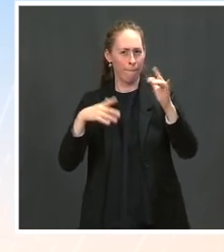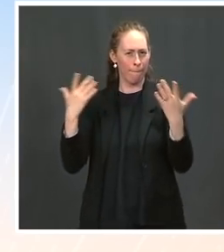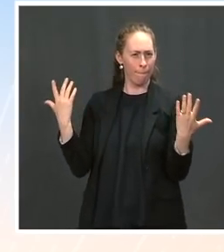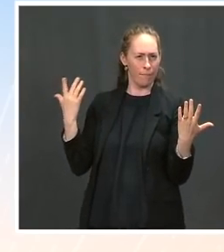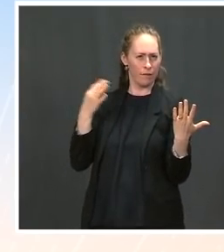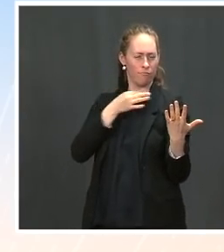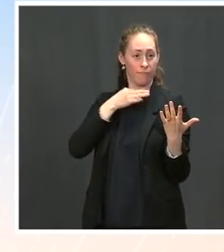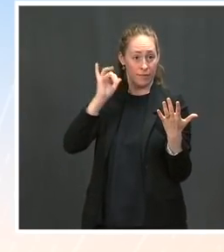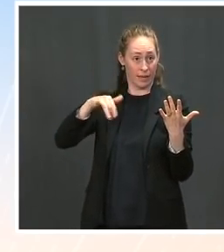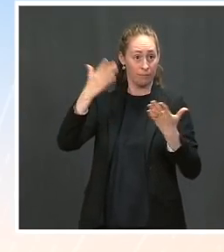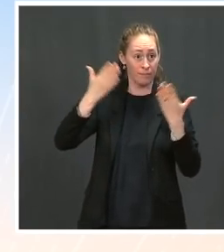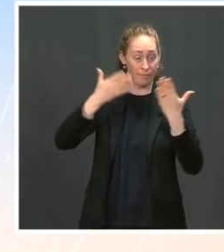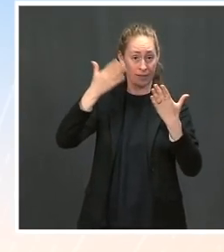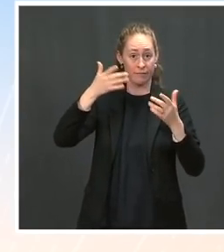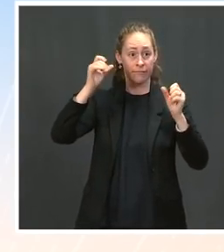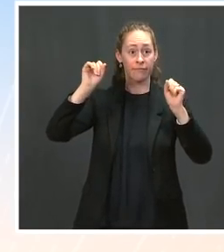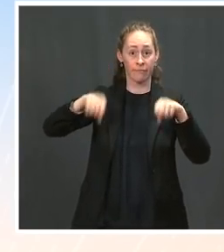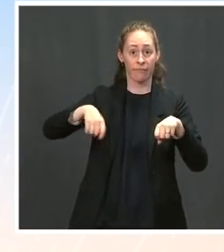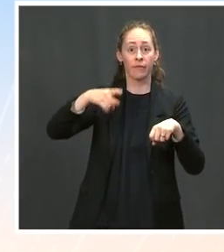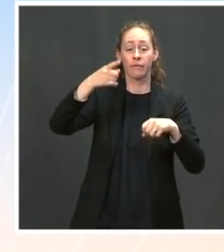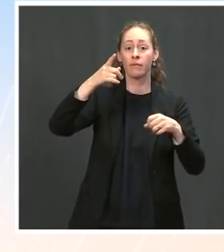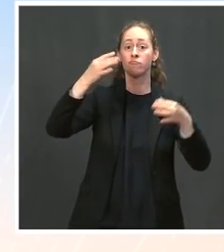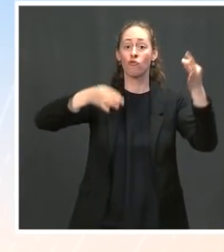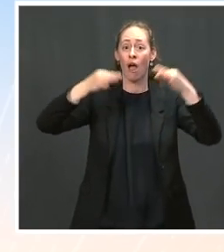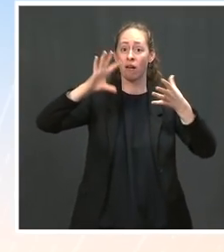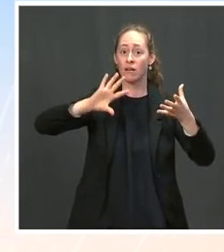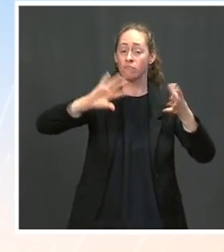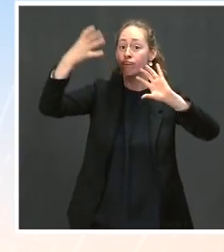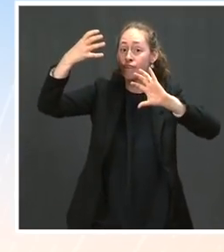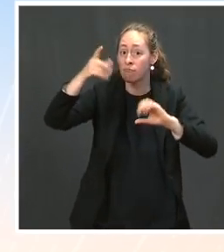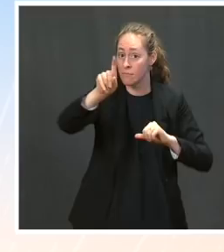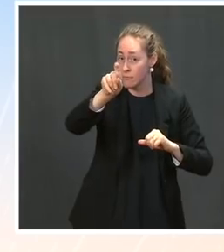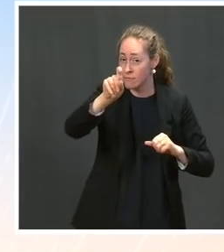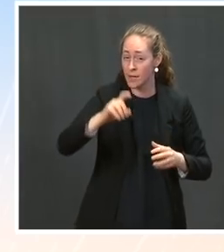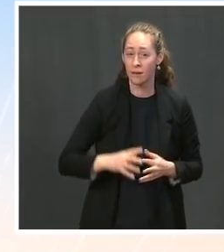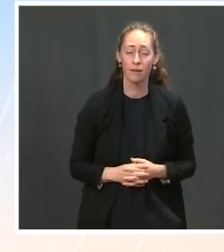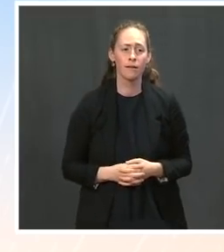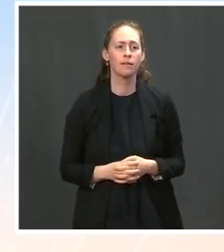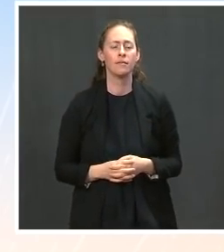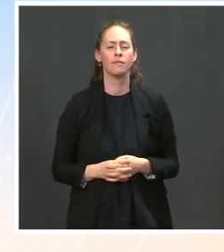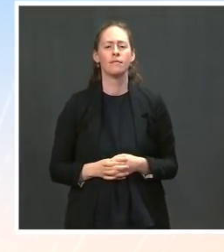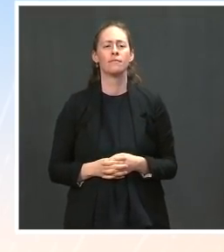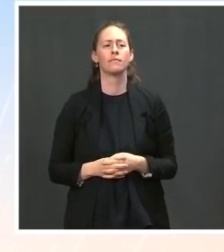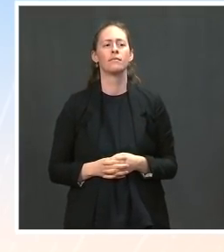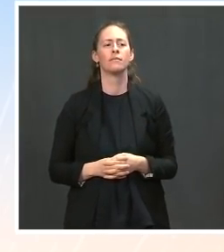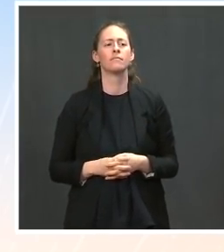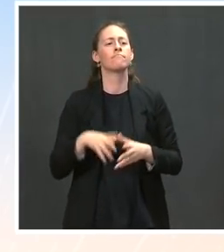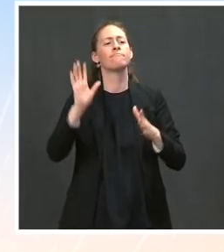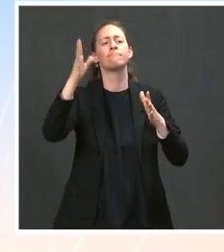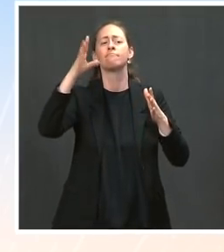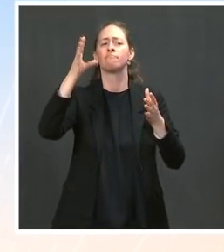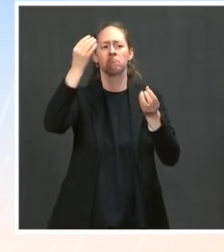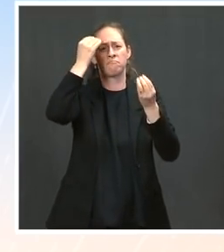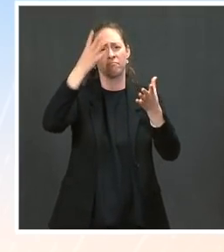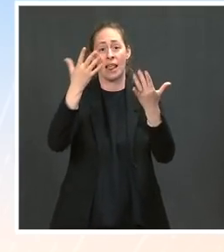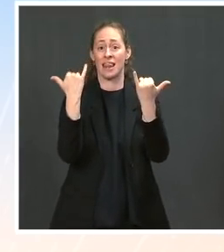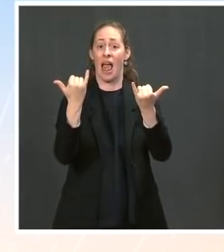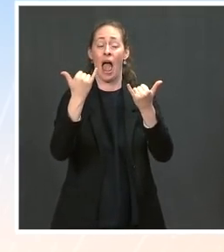I think those were comments the judge made yesterday. Again, the jury is sequestered, which the President also noted in his comments.